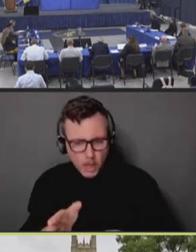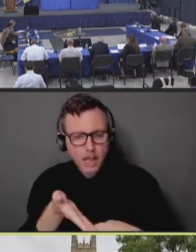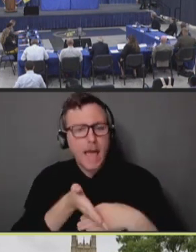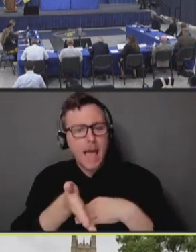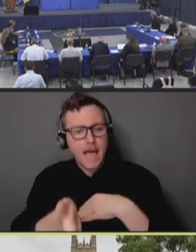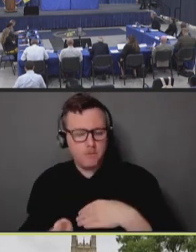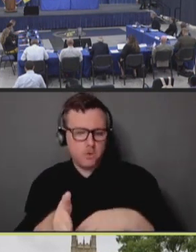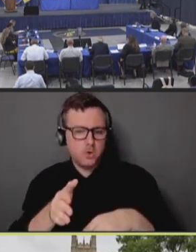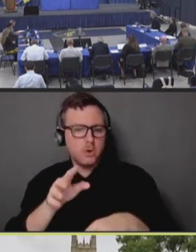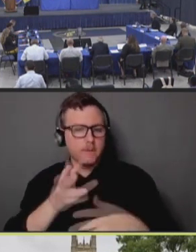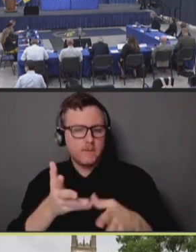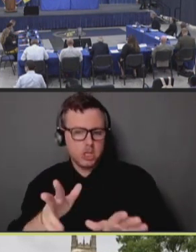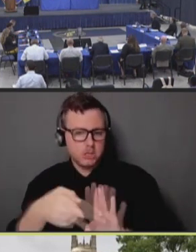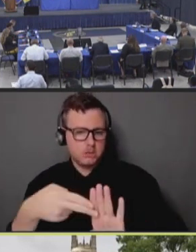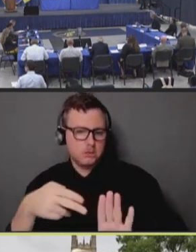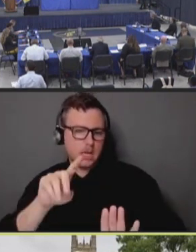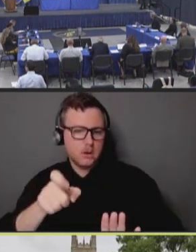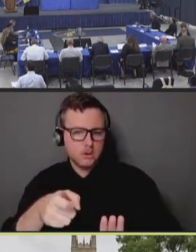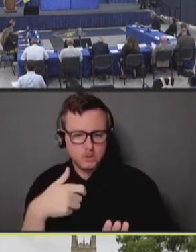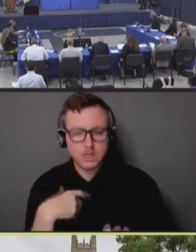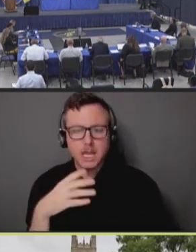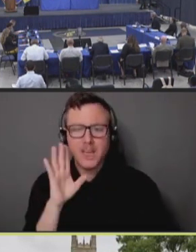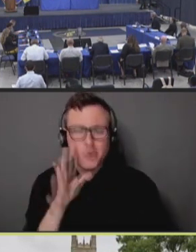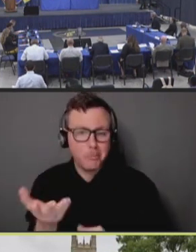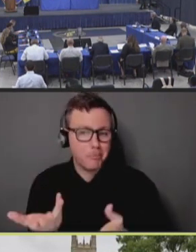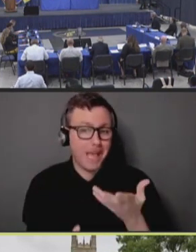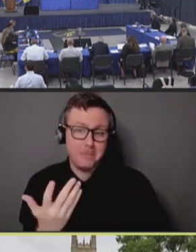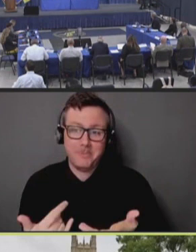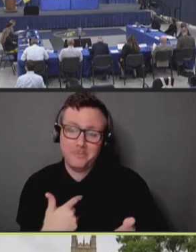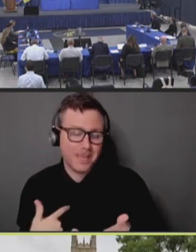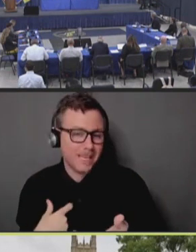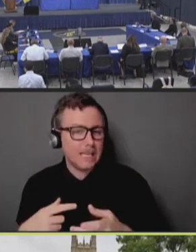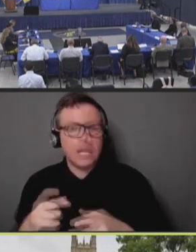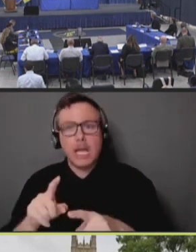It may be completely different, you know, results.